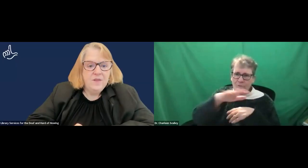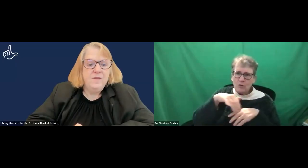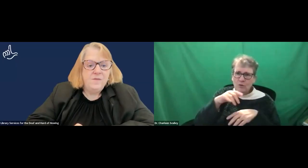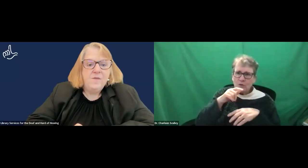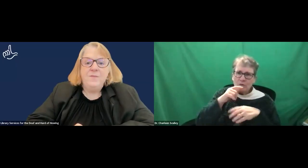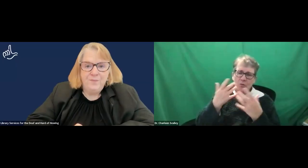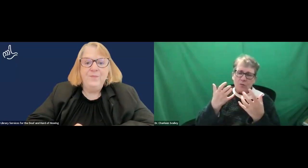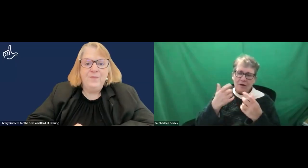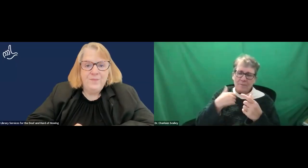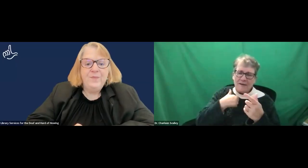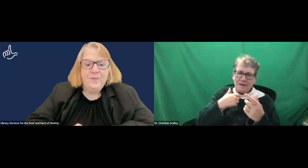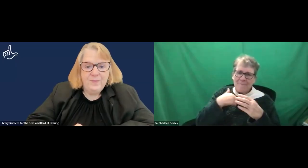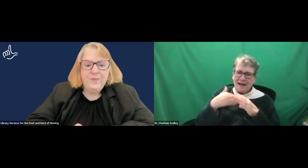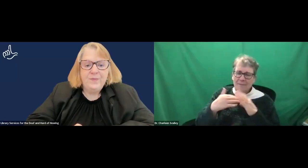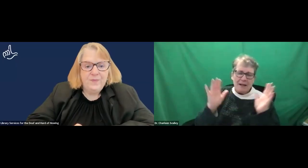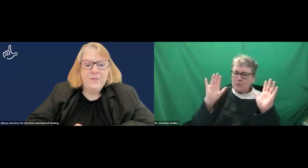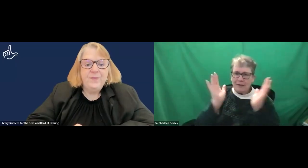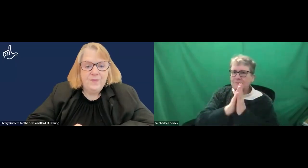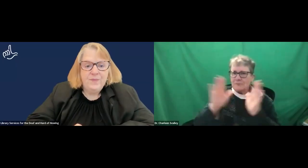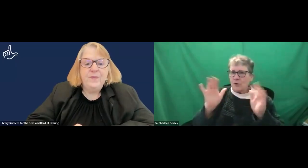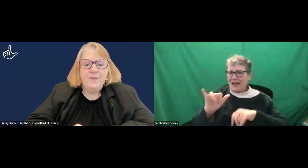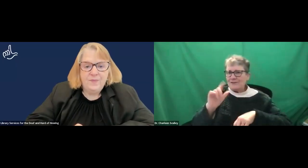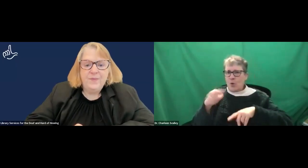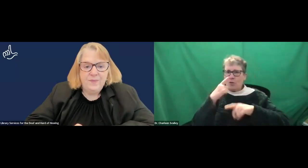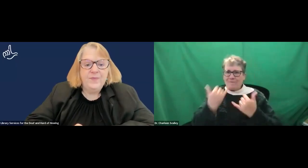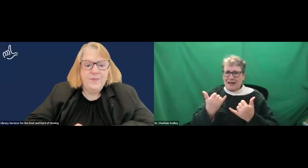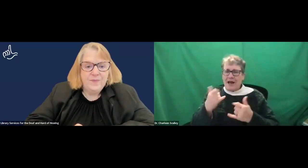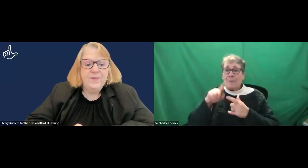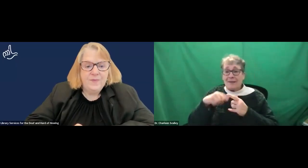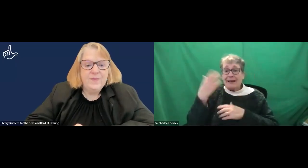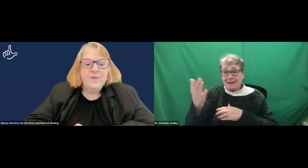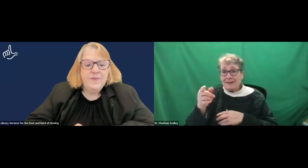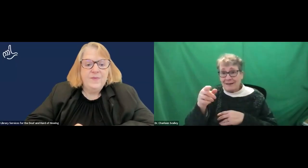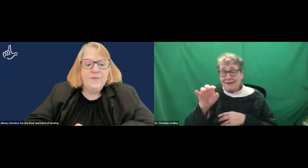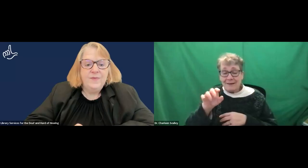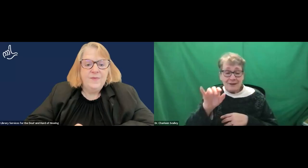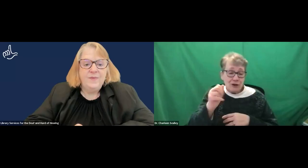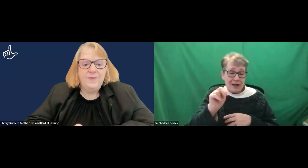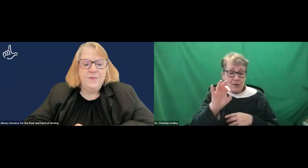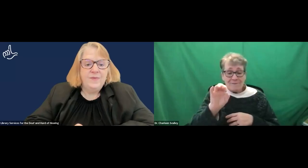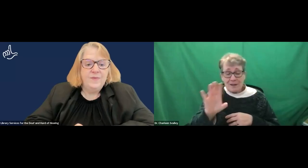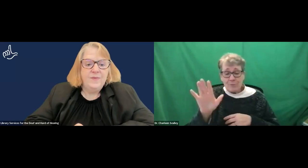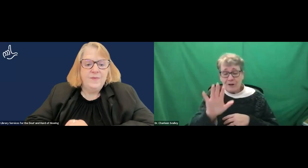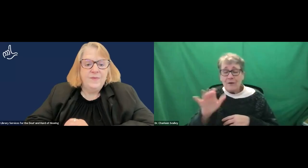[Interpreter for Dr. Charleen] So if you could send that email to all the registrants, that would be excellent. I'm happy to, um...